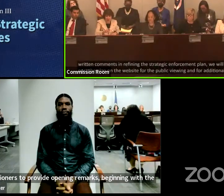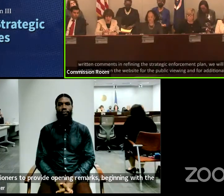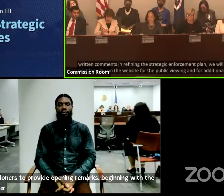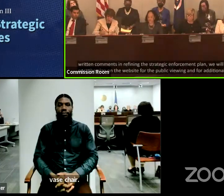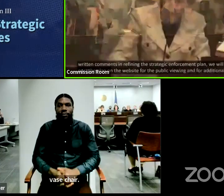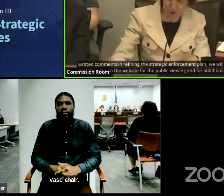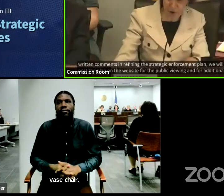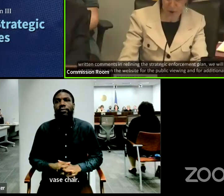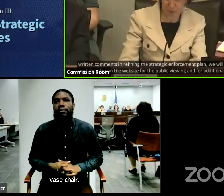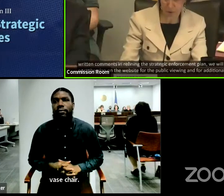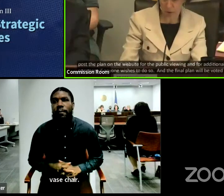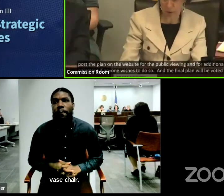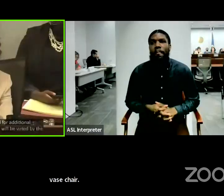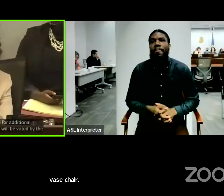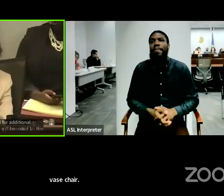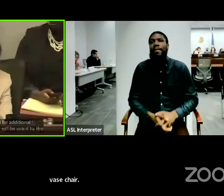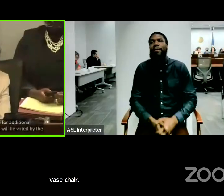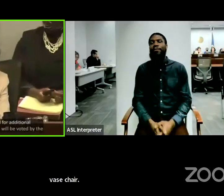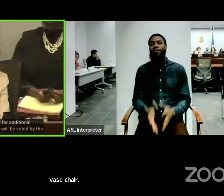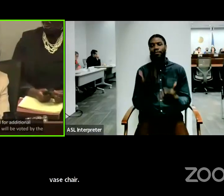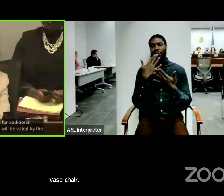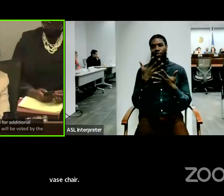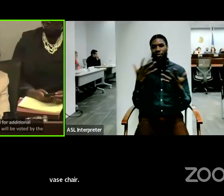Thank you so much, Chair Burrows, I'm